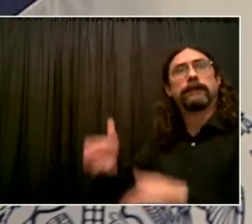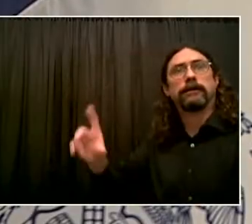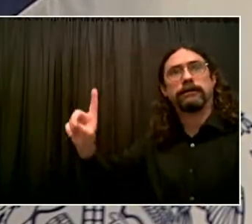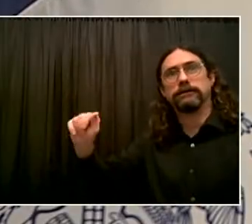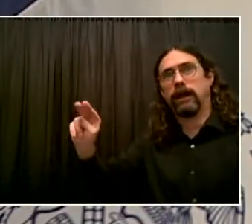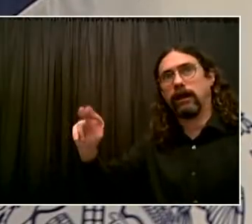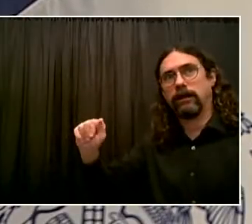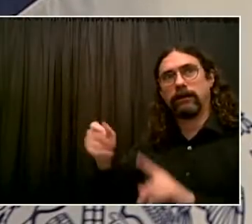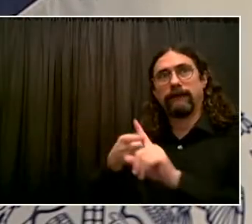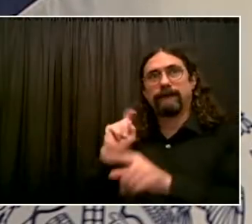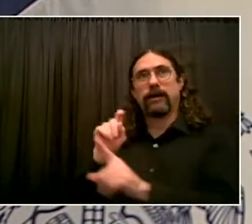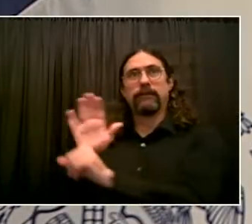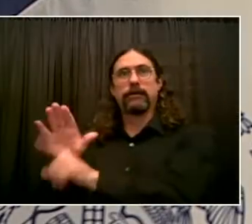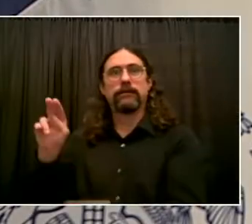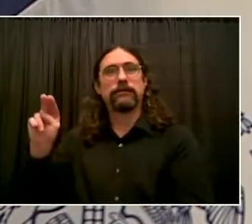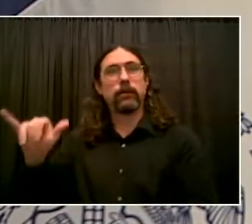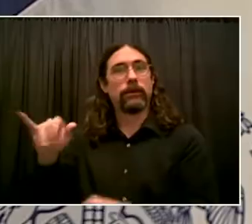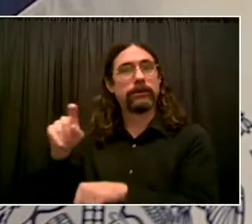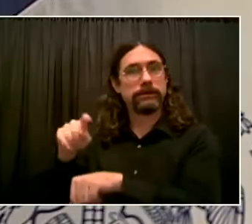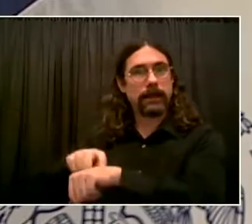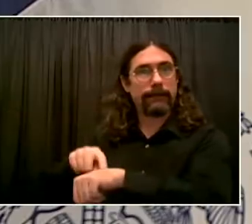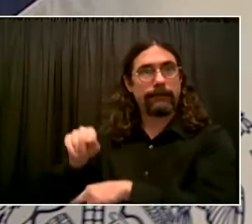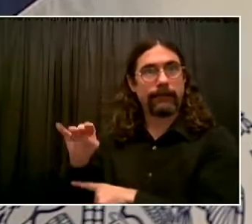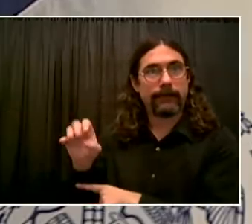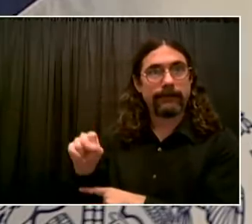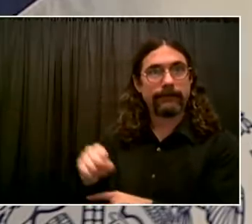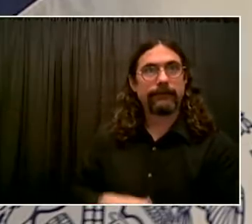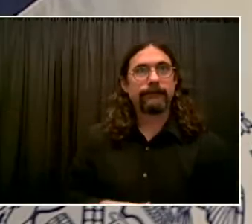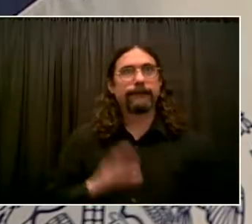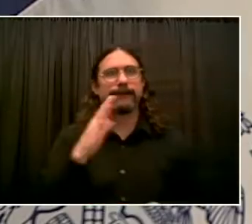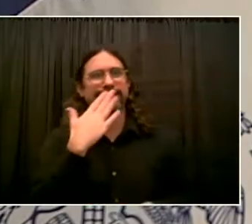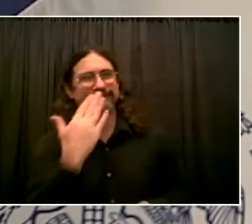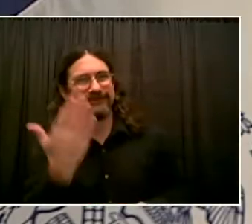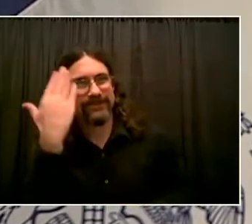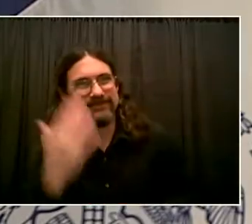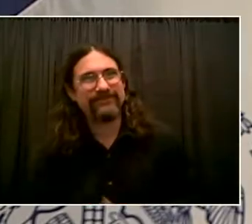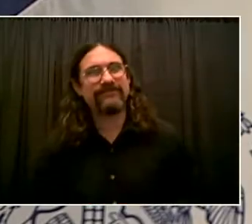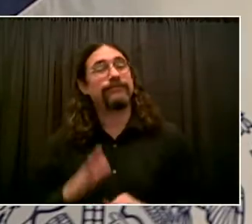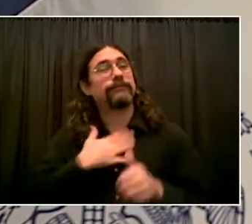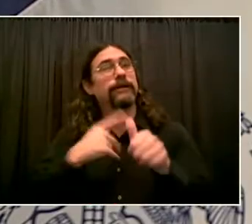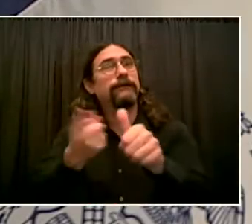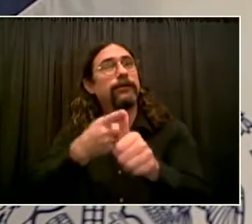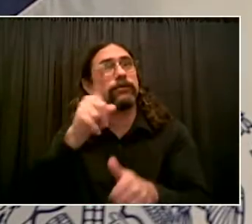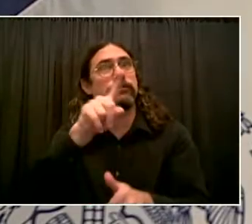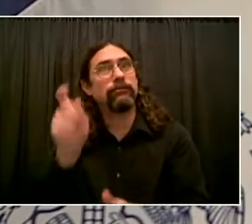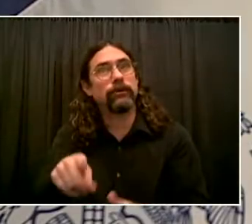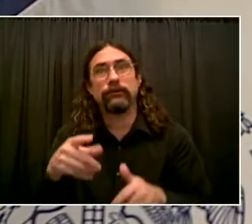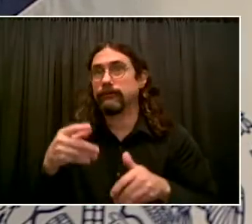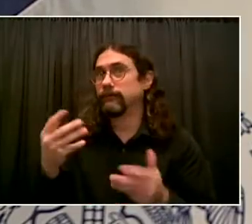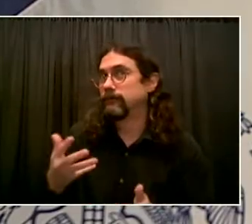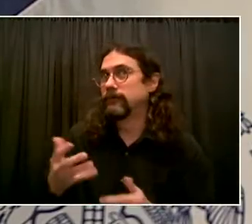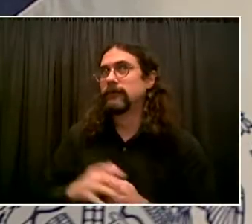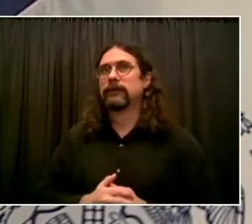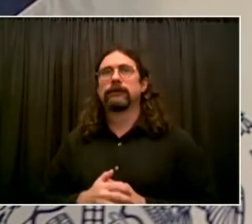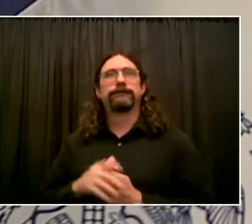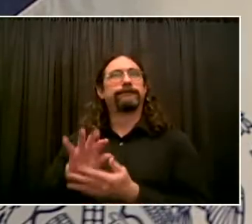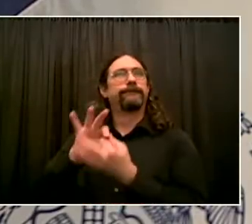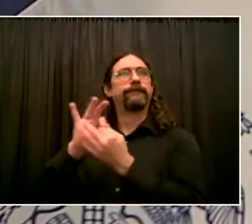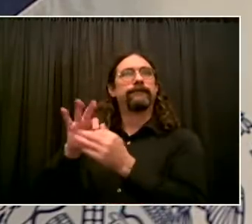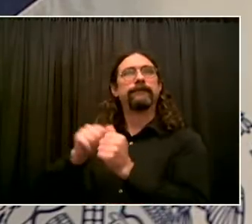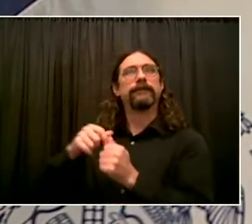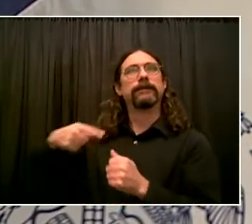GOOD MORNING,